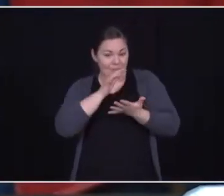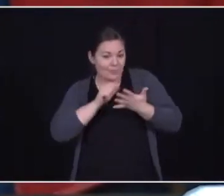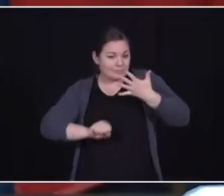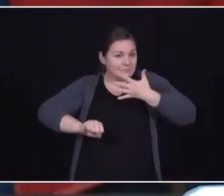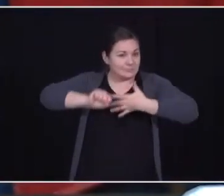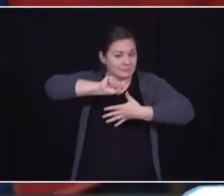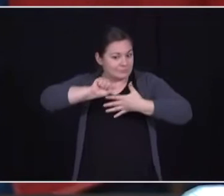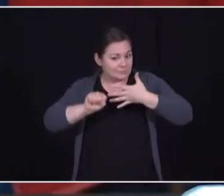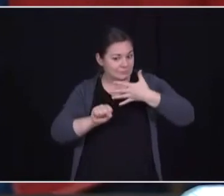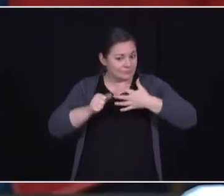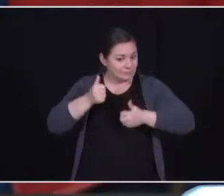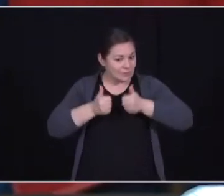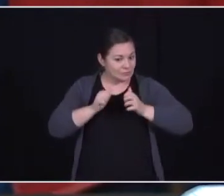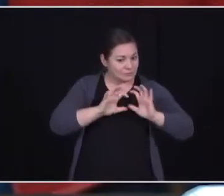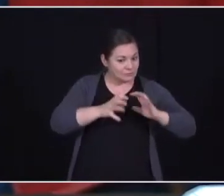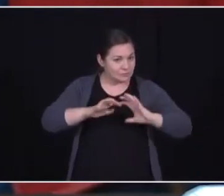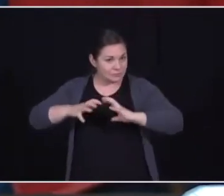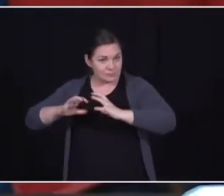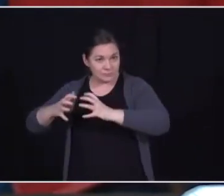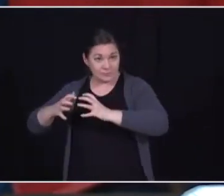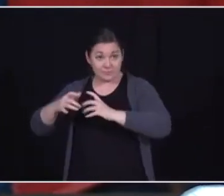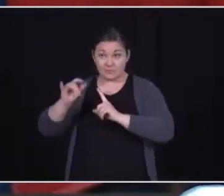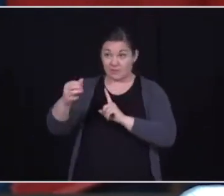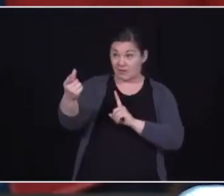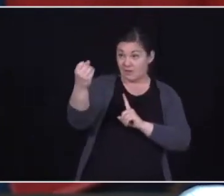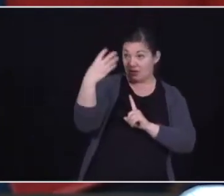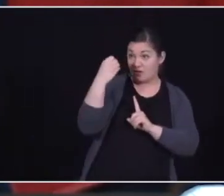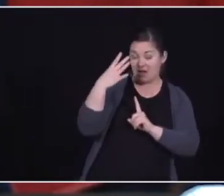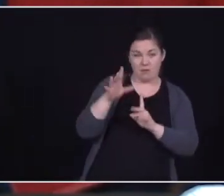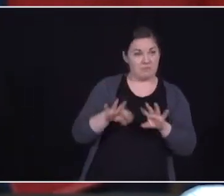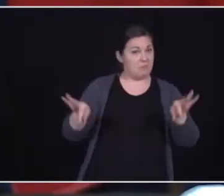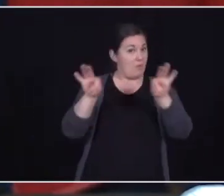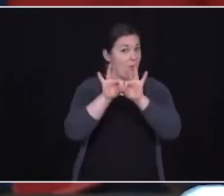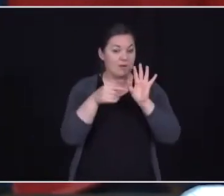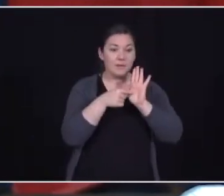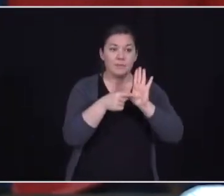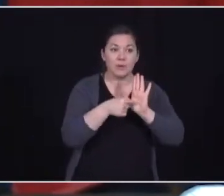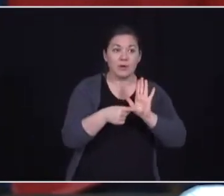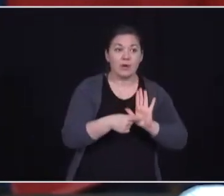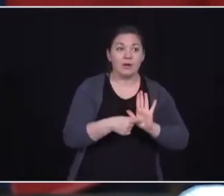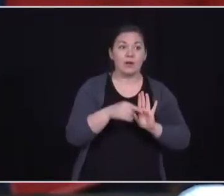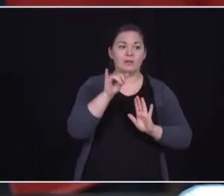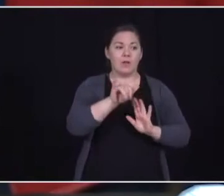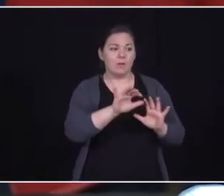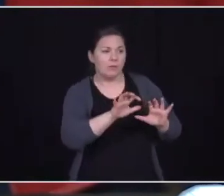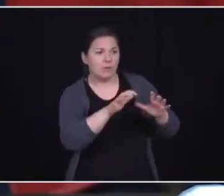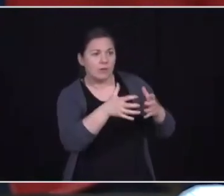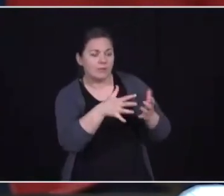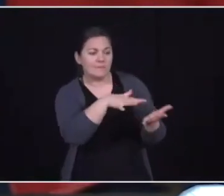ethical framework requires us to think 2 and Dr. Hyer can speak to this, these are the sorts of